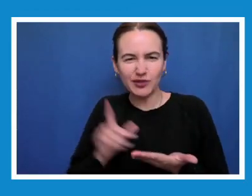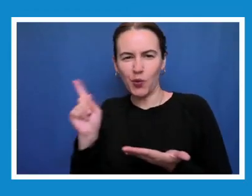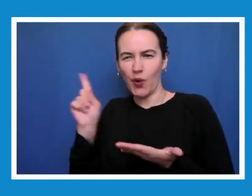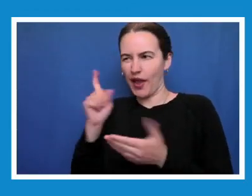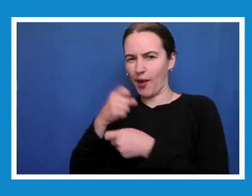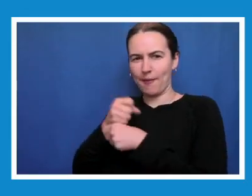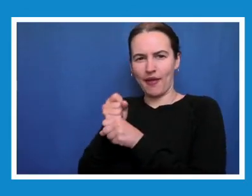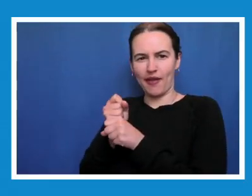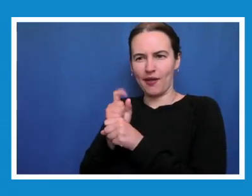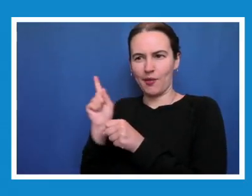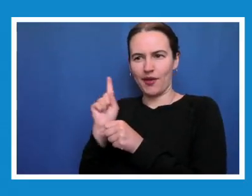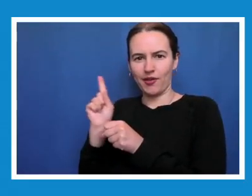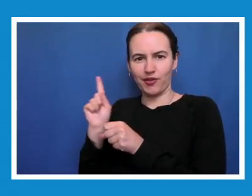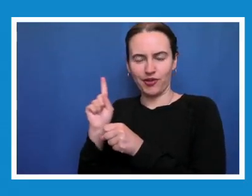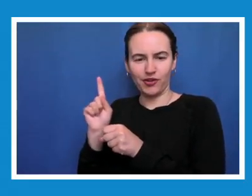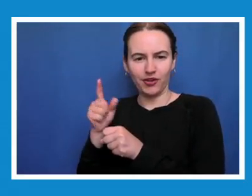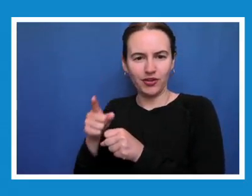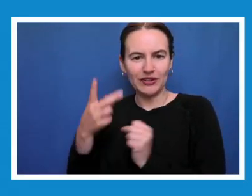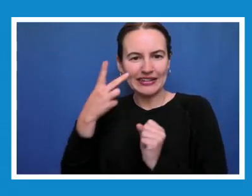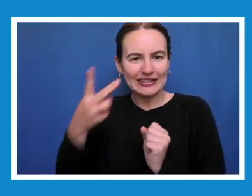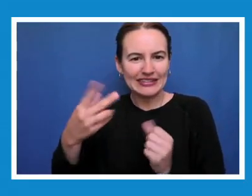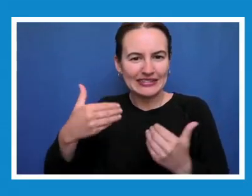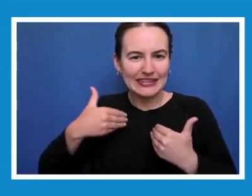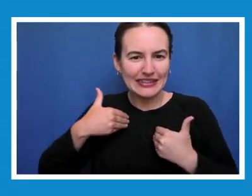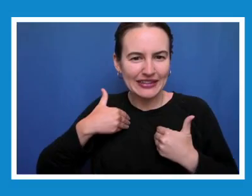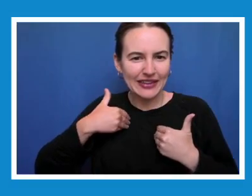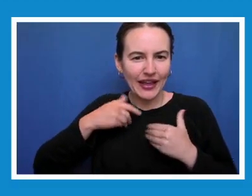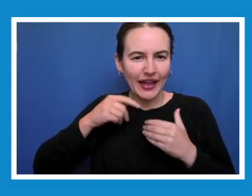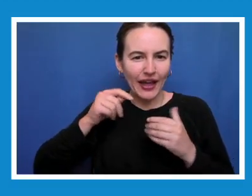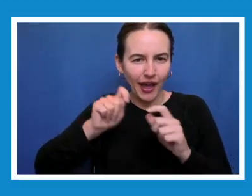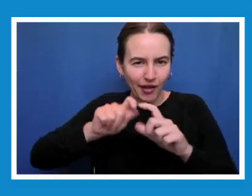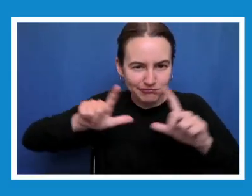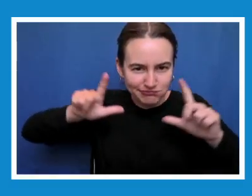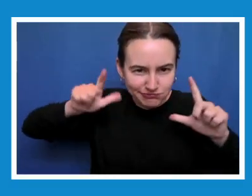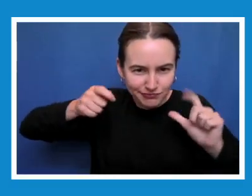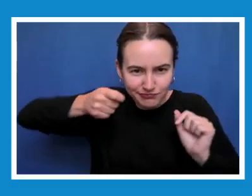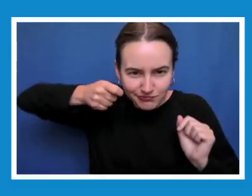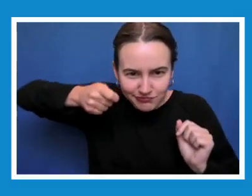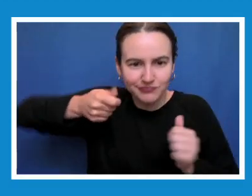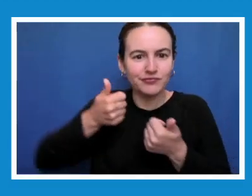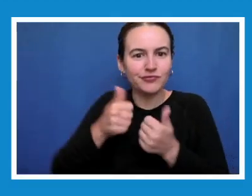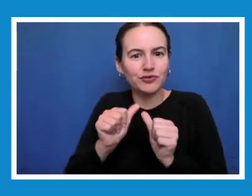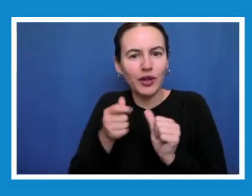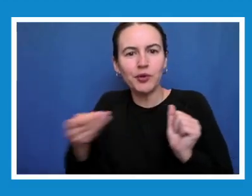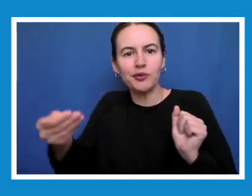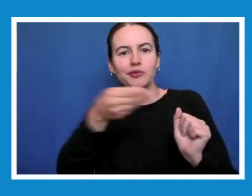using a little loop magnifying glass that they're passing around to try to